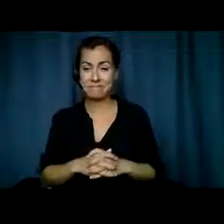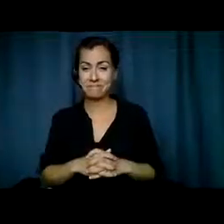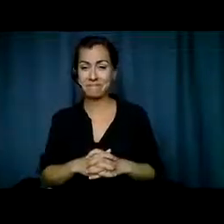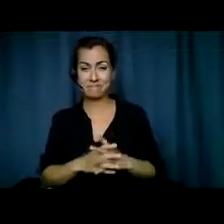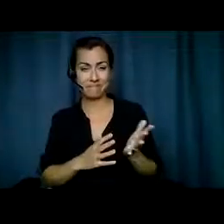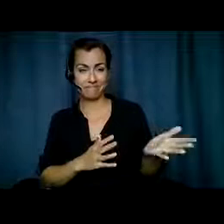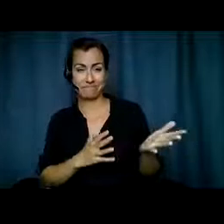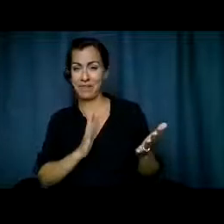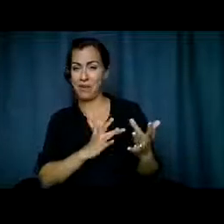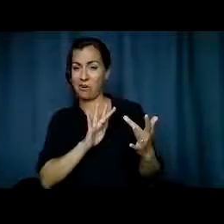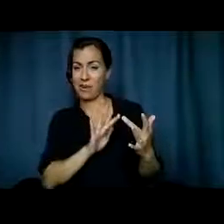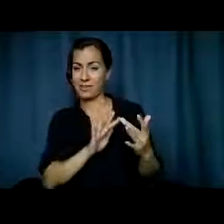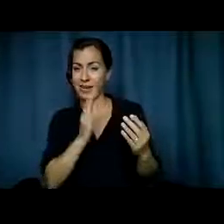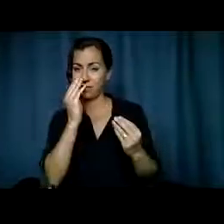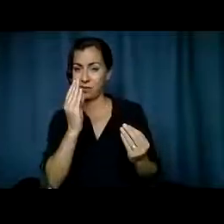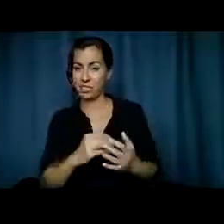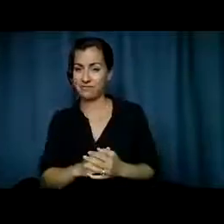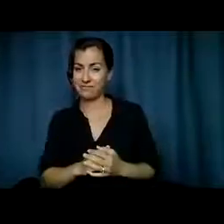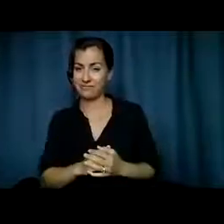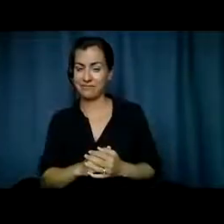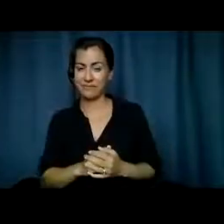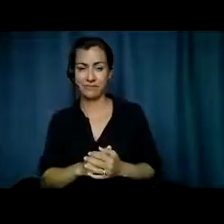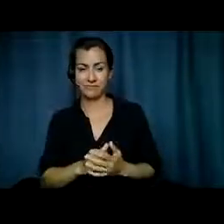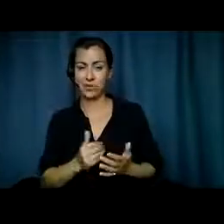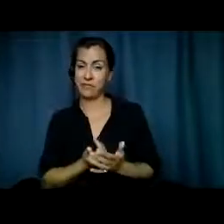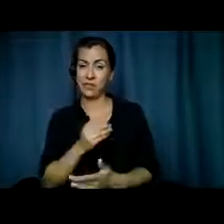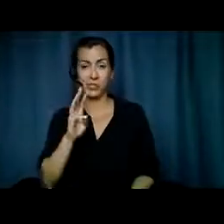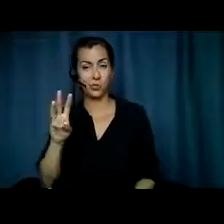and you can make real changes to your community